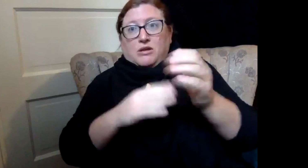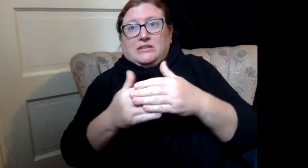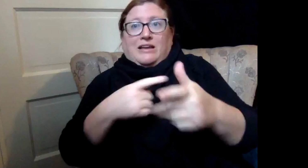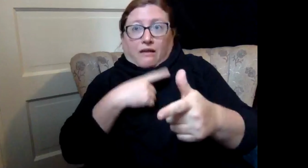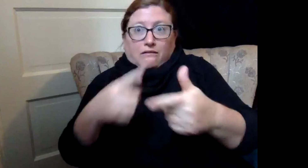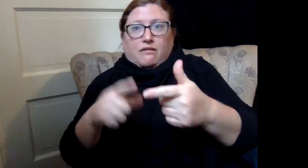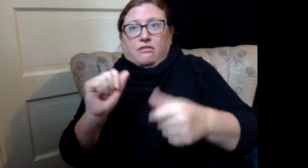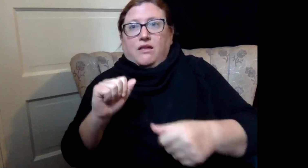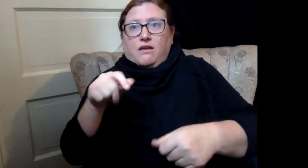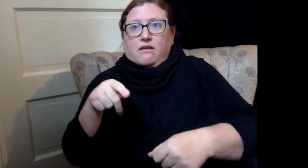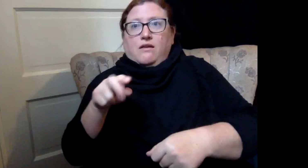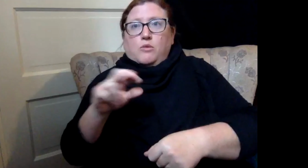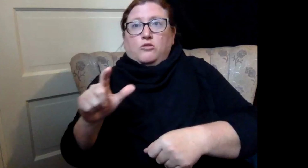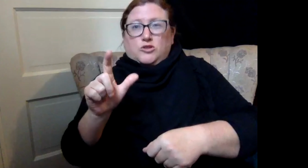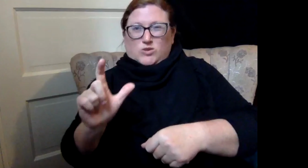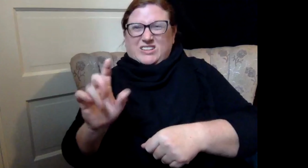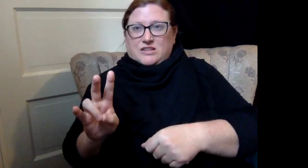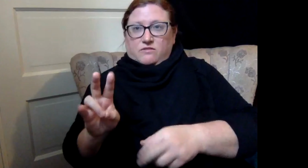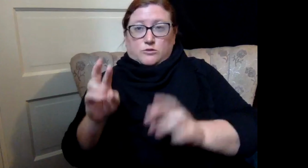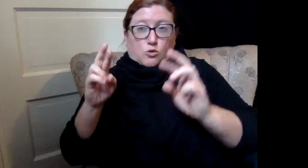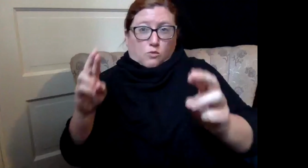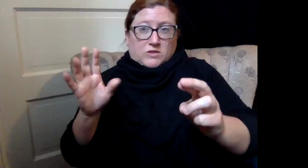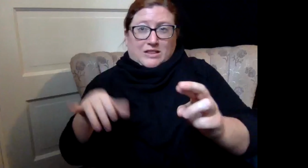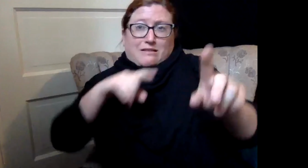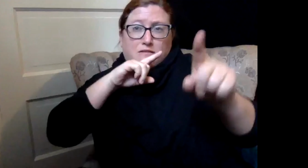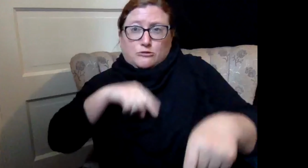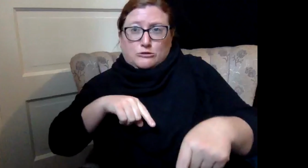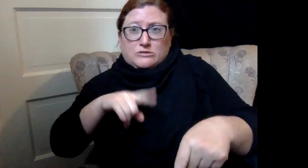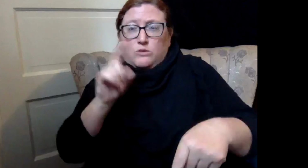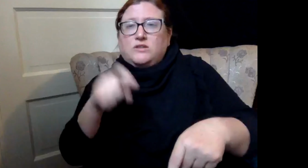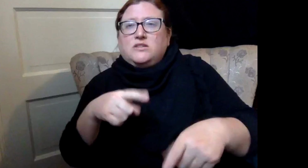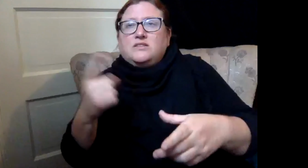people in the building and the exposure to the virus until